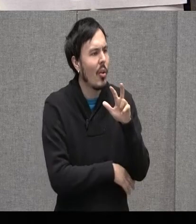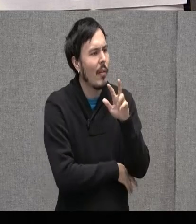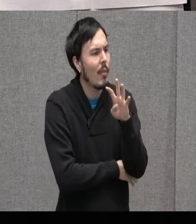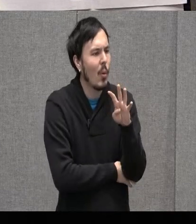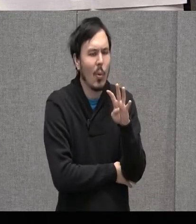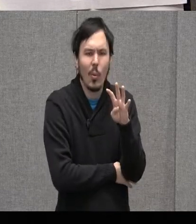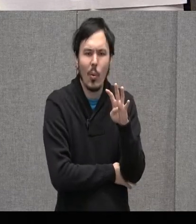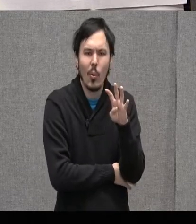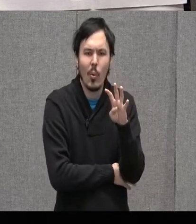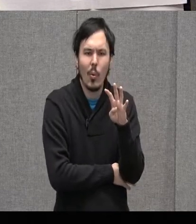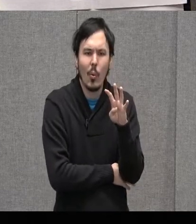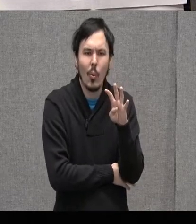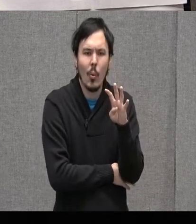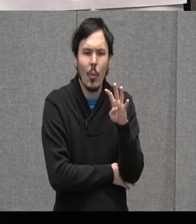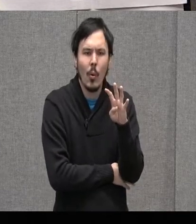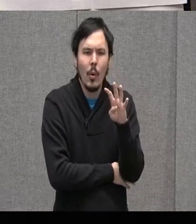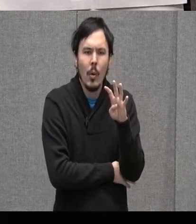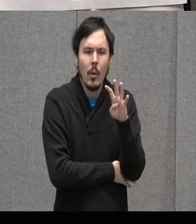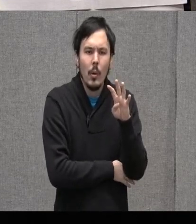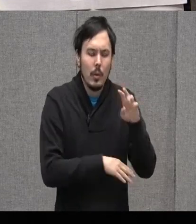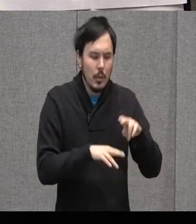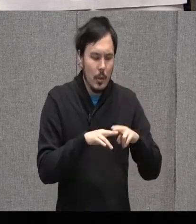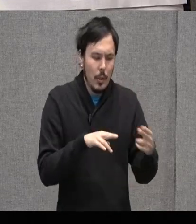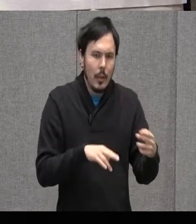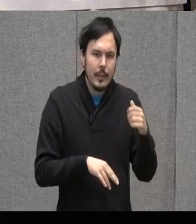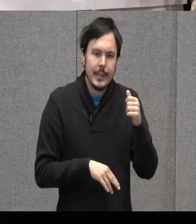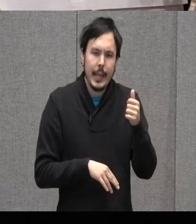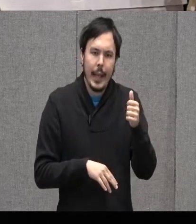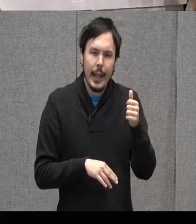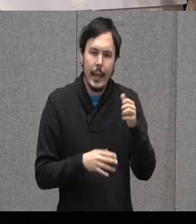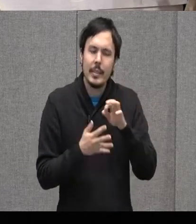What's before 134 if we're going backwards by 10s?